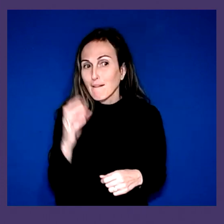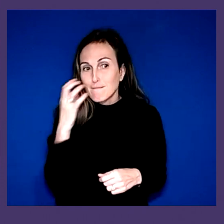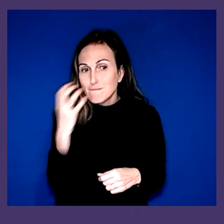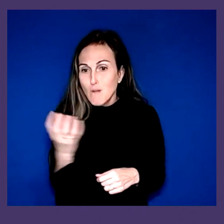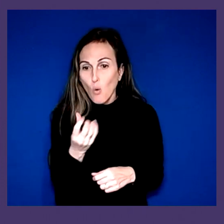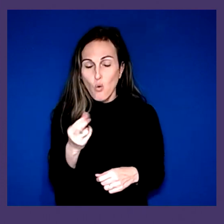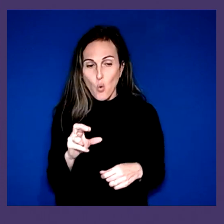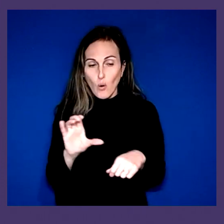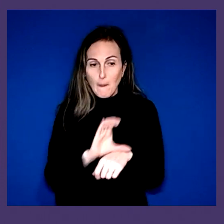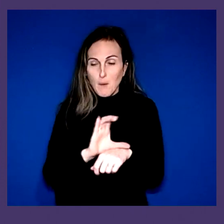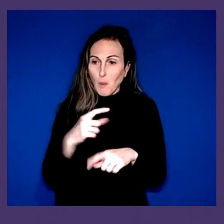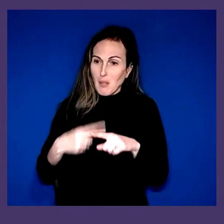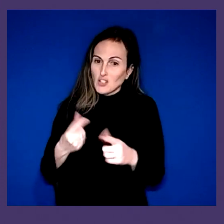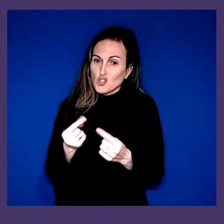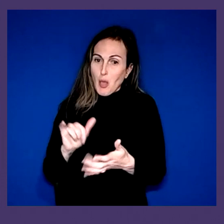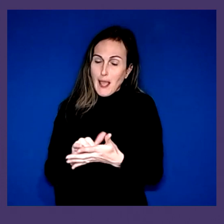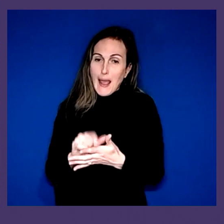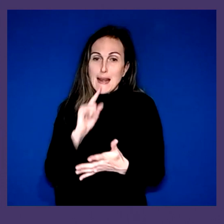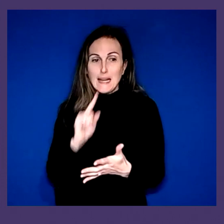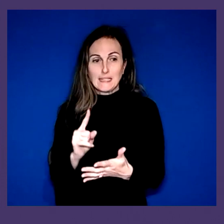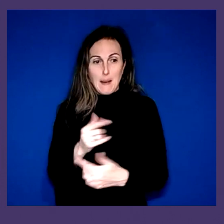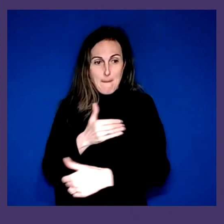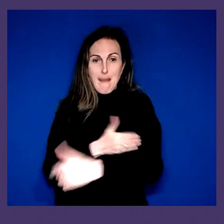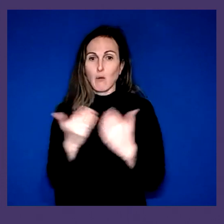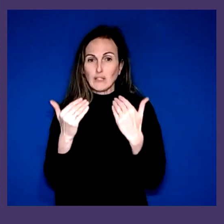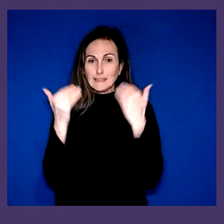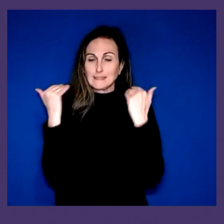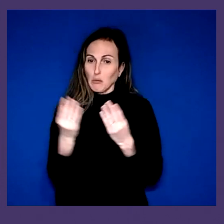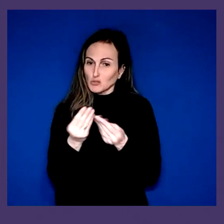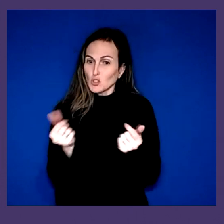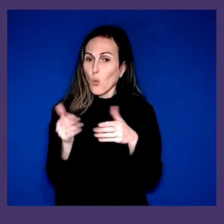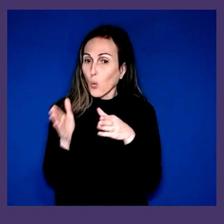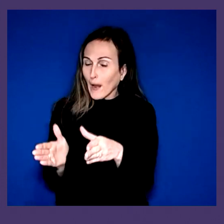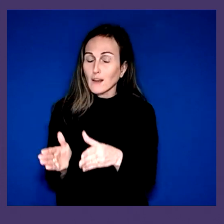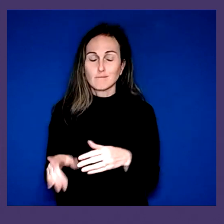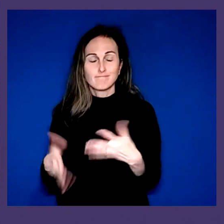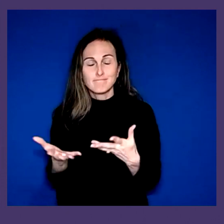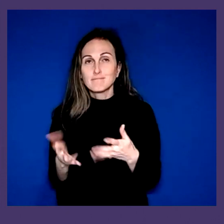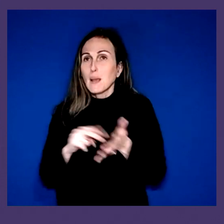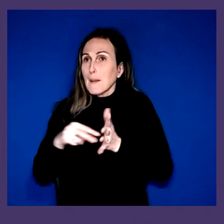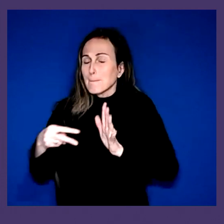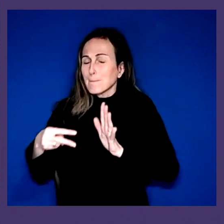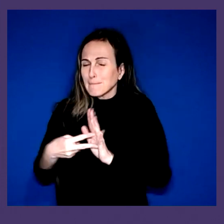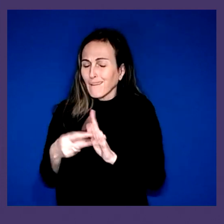We tried to do that on one charge for a rechargeable hearing aid or get three or four days out